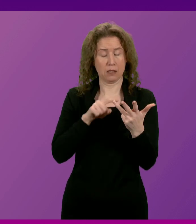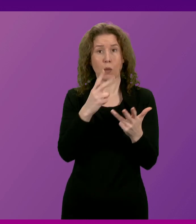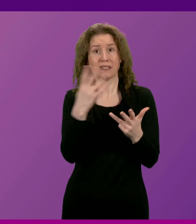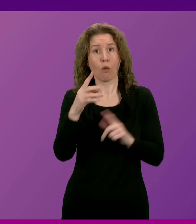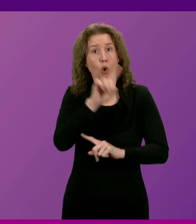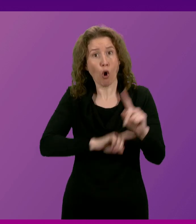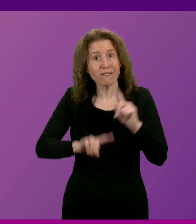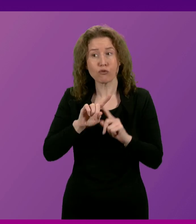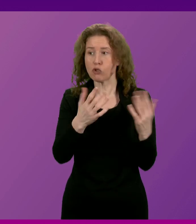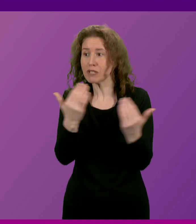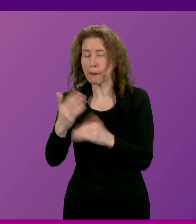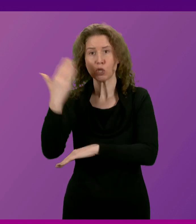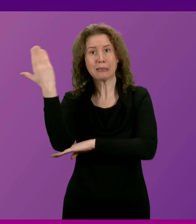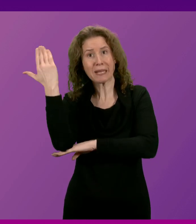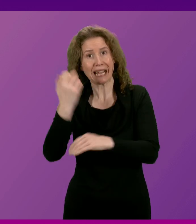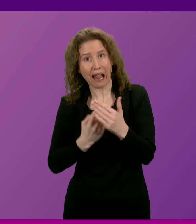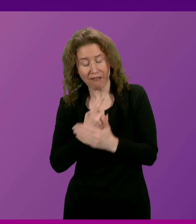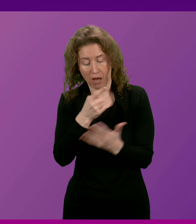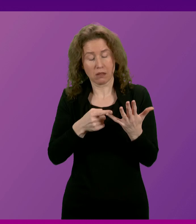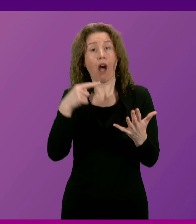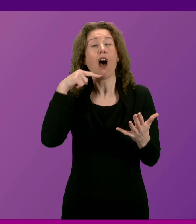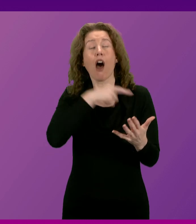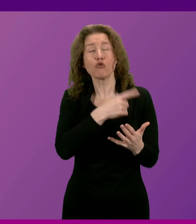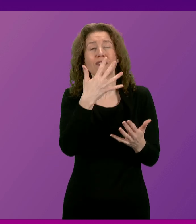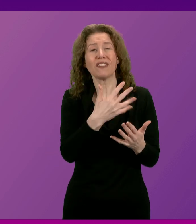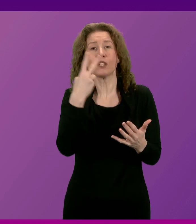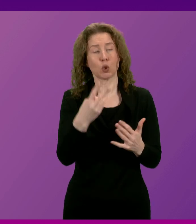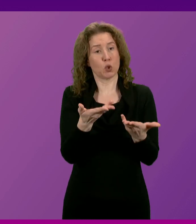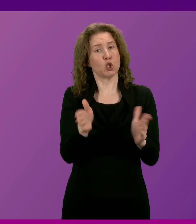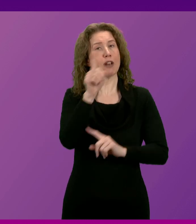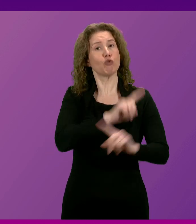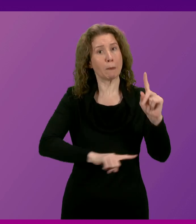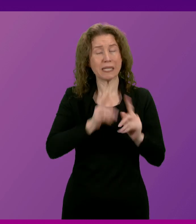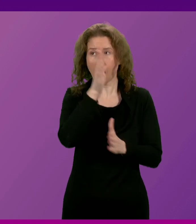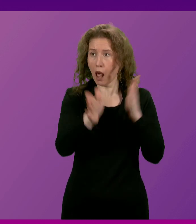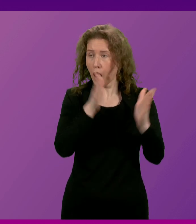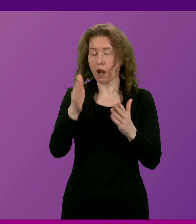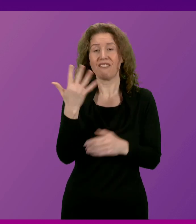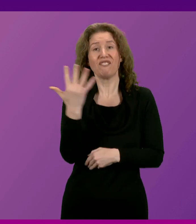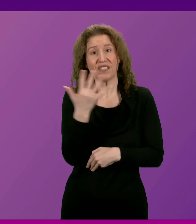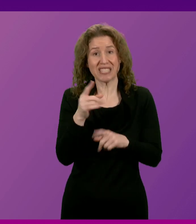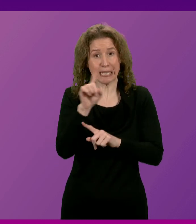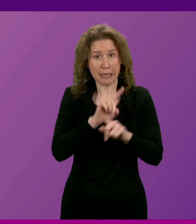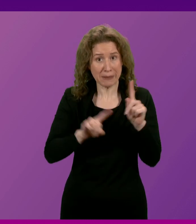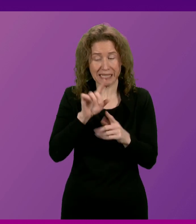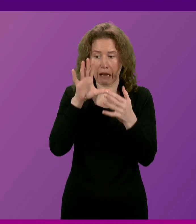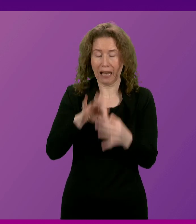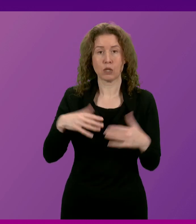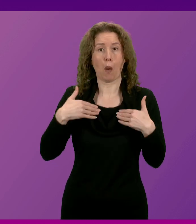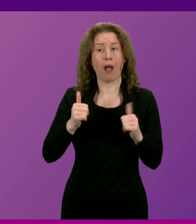receptions and speaking events; 152 general meetings; 15 meetings about health service pay;